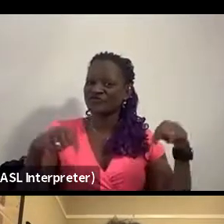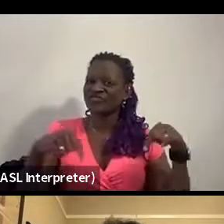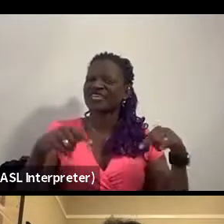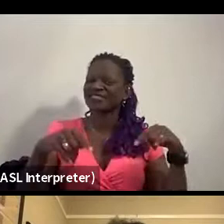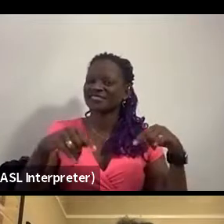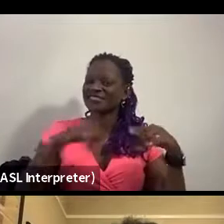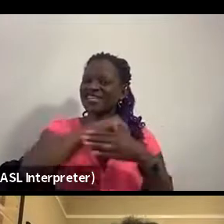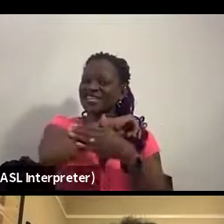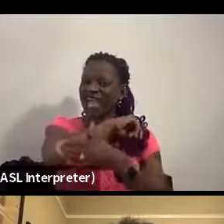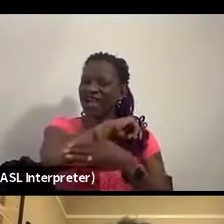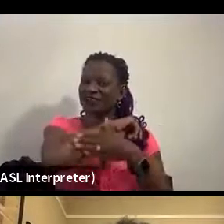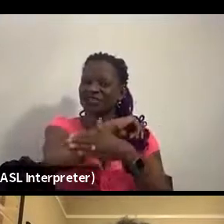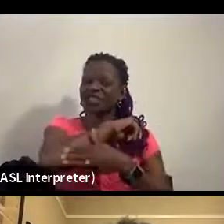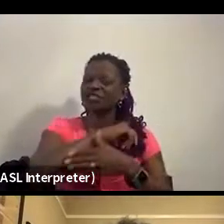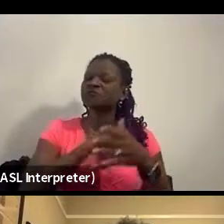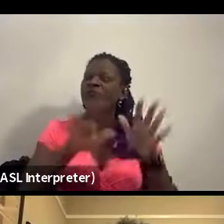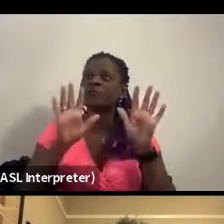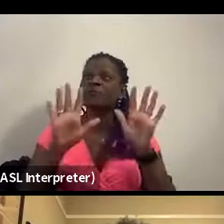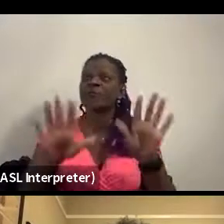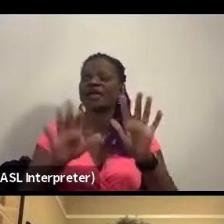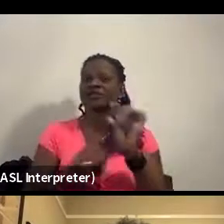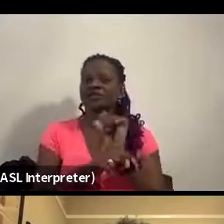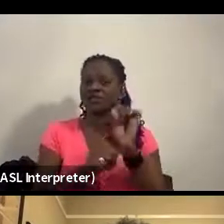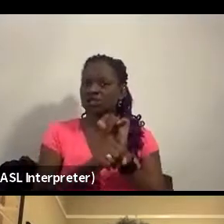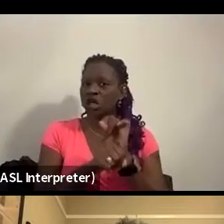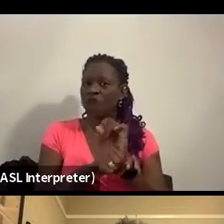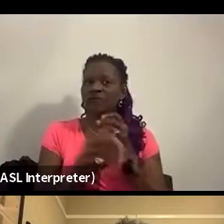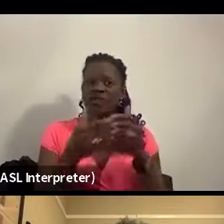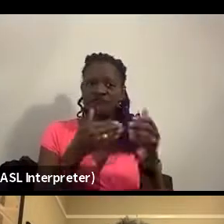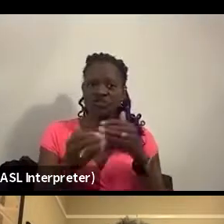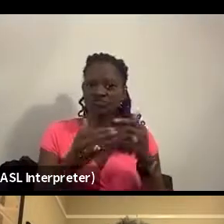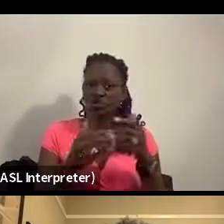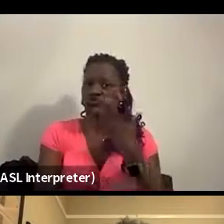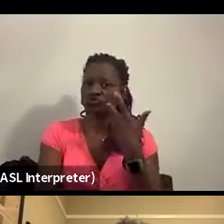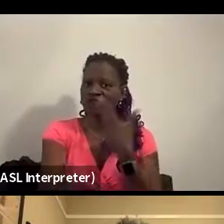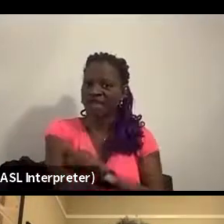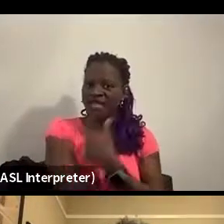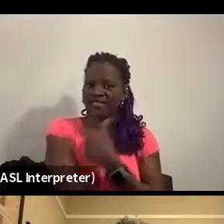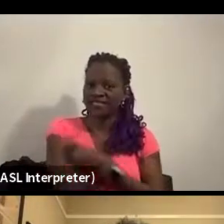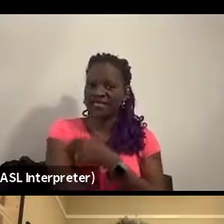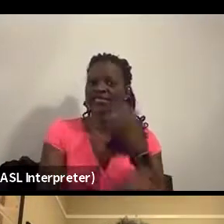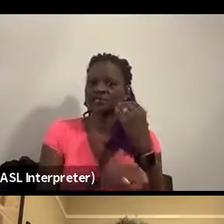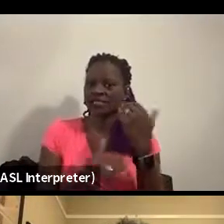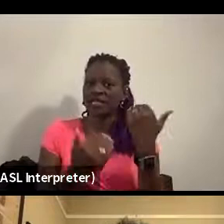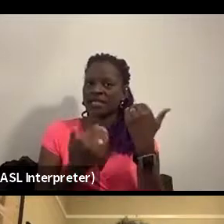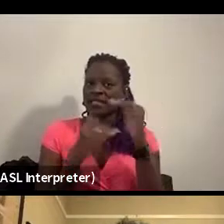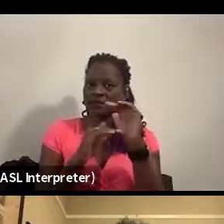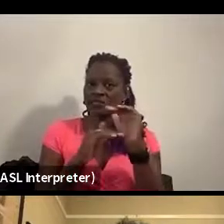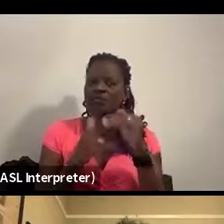the circumstances, the amount of vaccine that's been available logistically. We've got we've had many different options available.